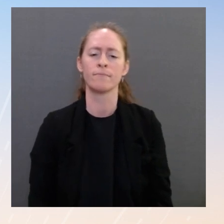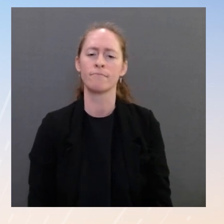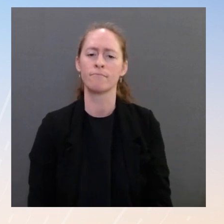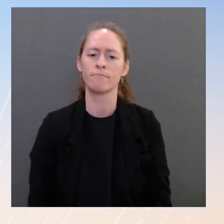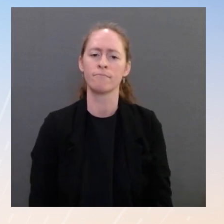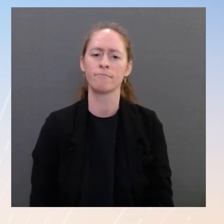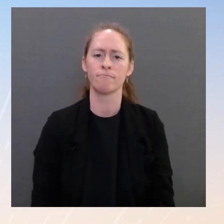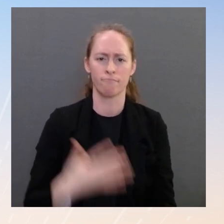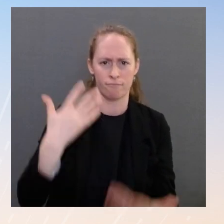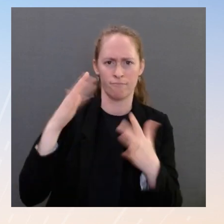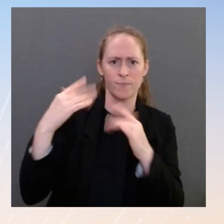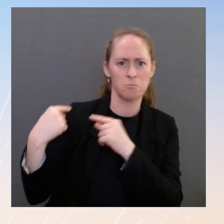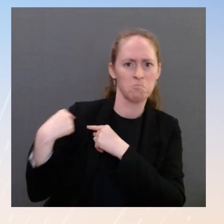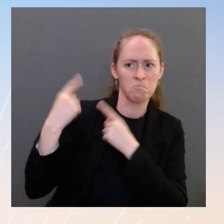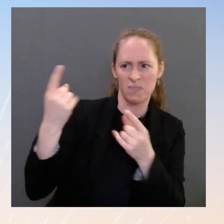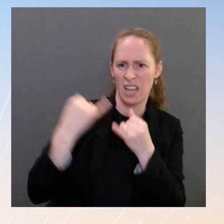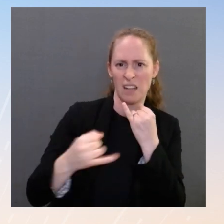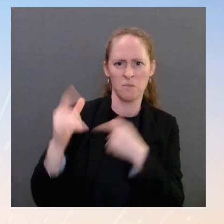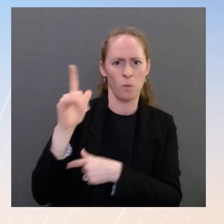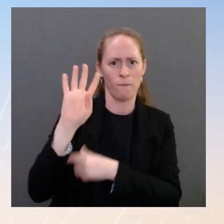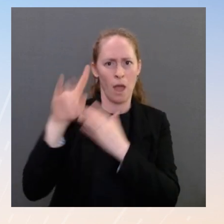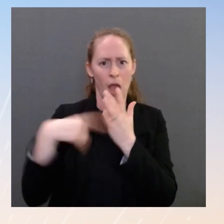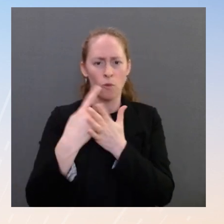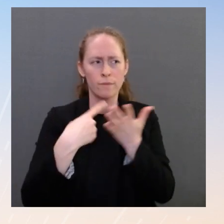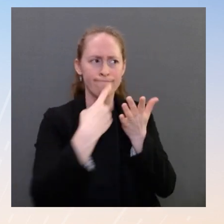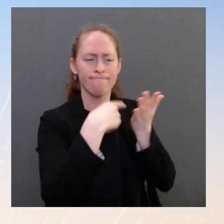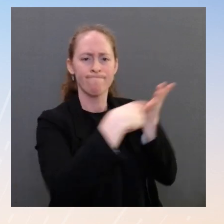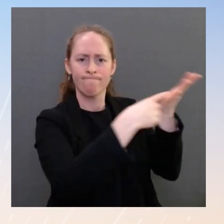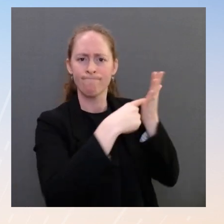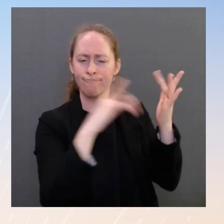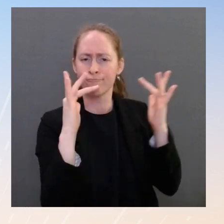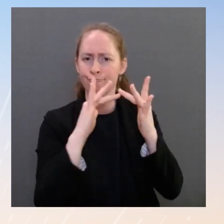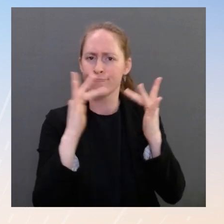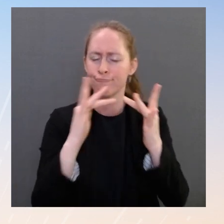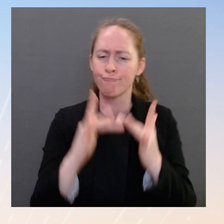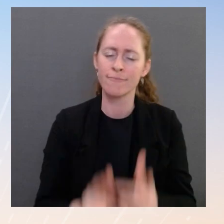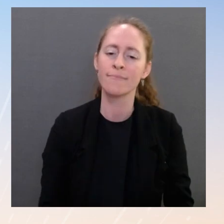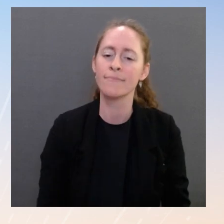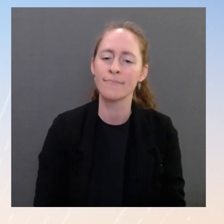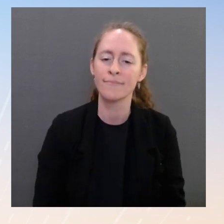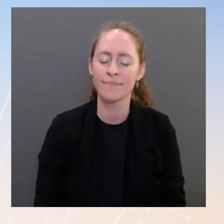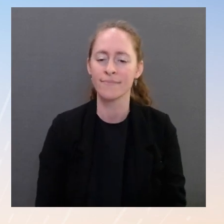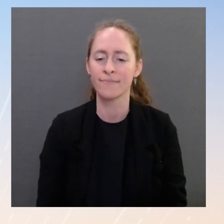about what their capacities are for the current short term. Go ahead. The Press: Thanks, Jen. Has the President been in touch with